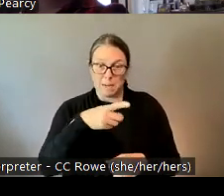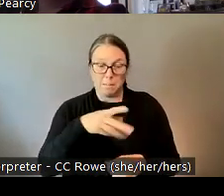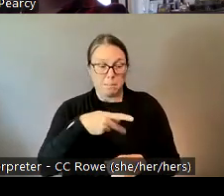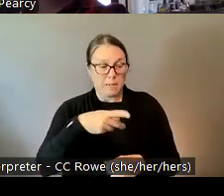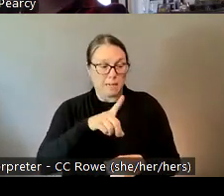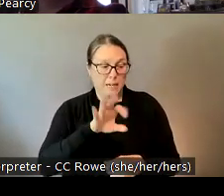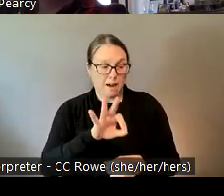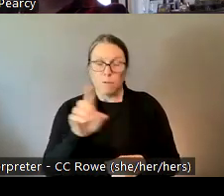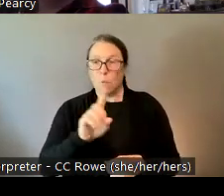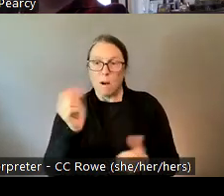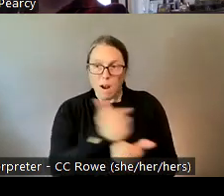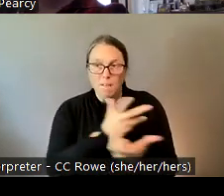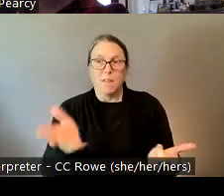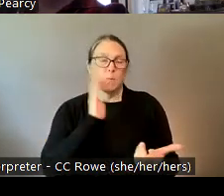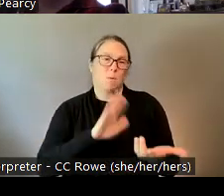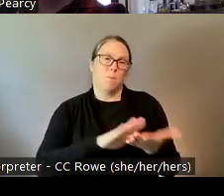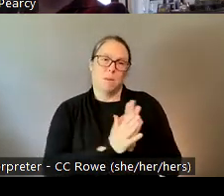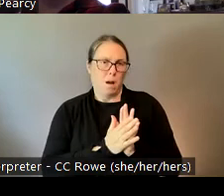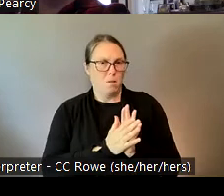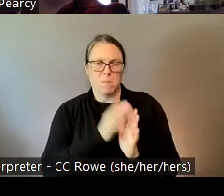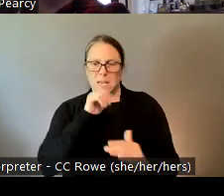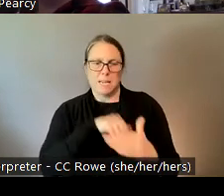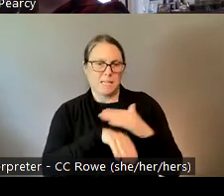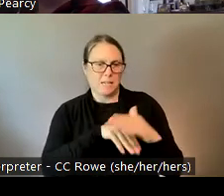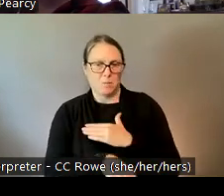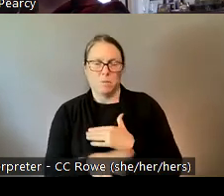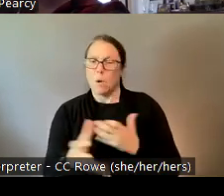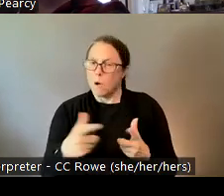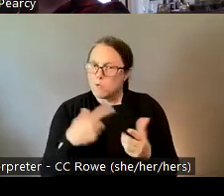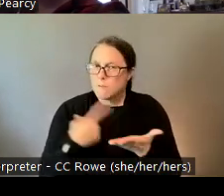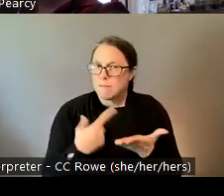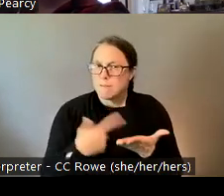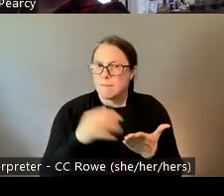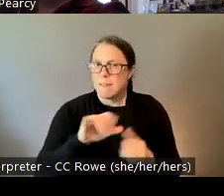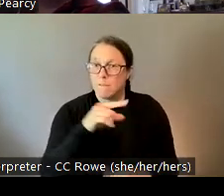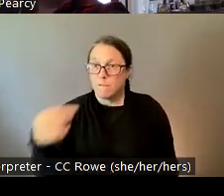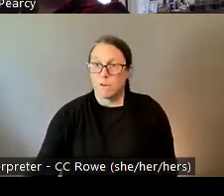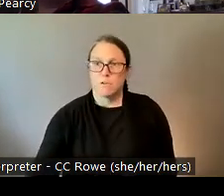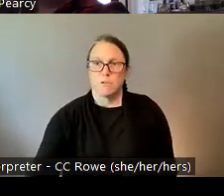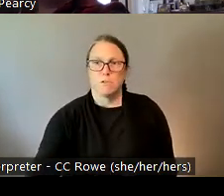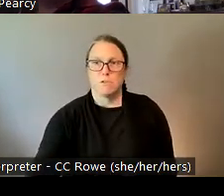So I wanted to go over those first to really let not to use these methods